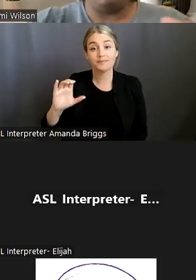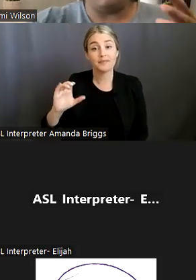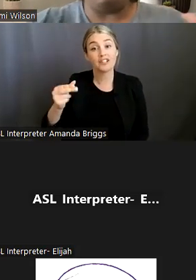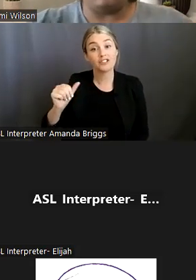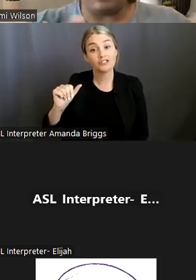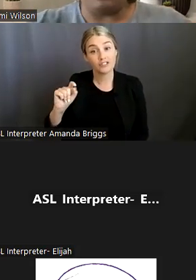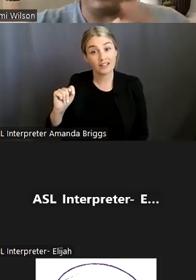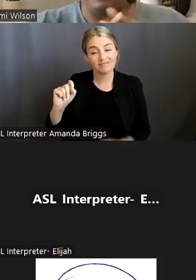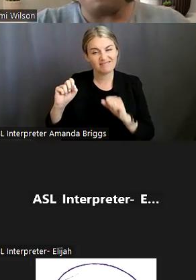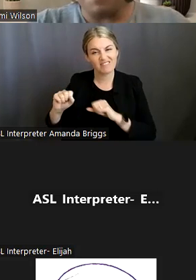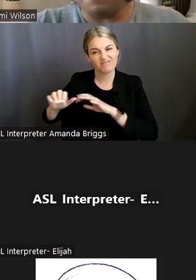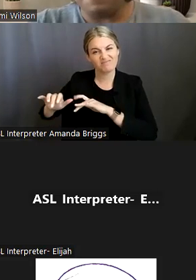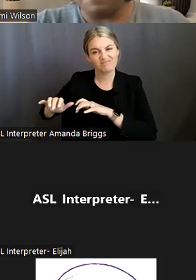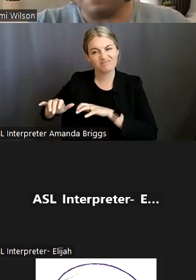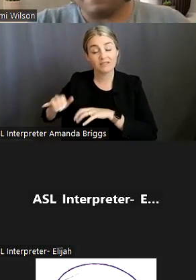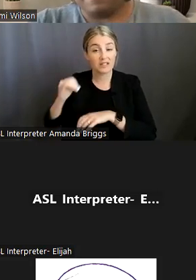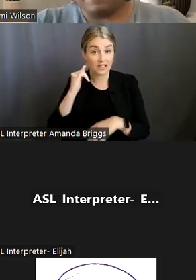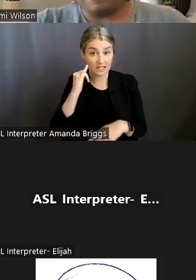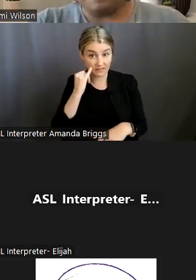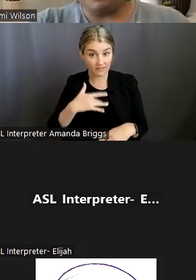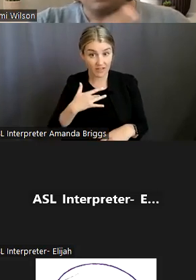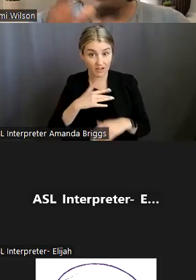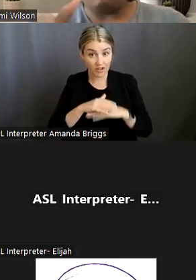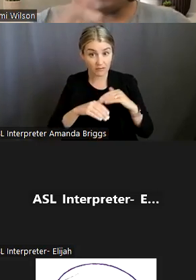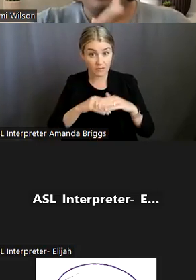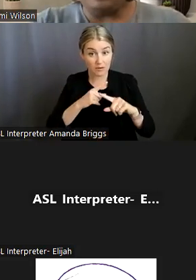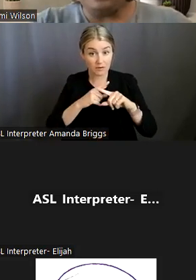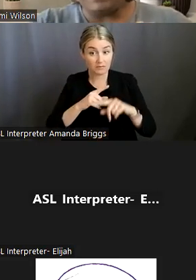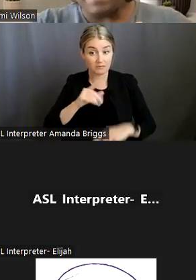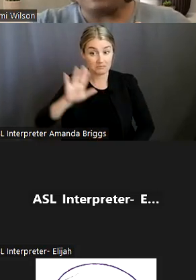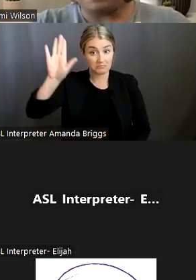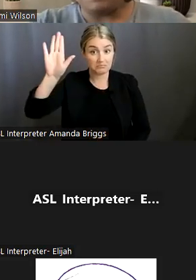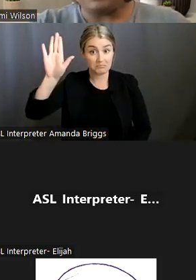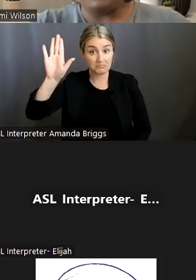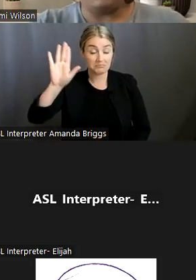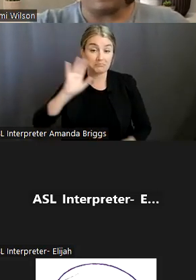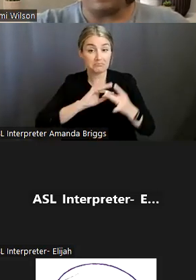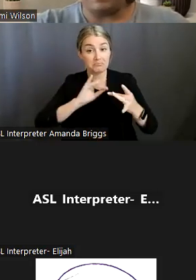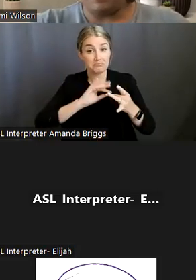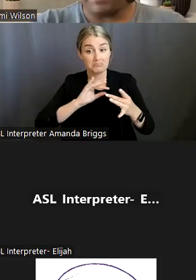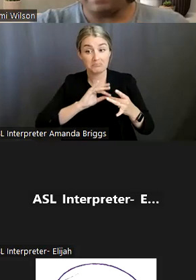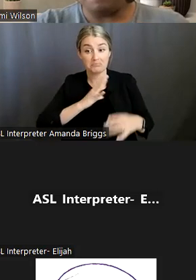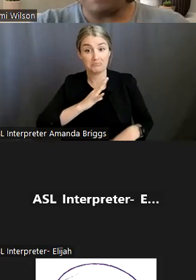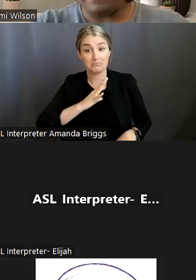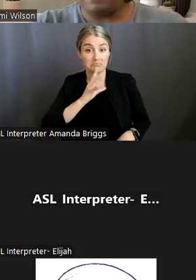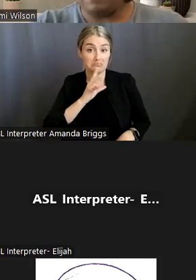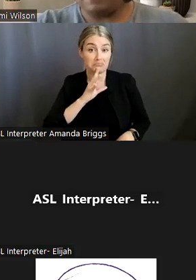comfortable taking yourself off mute. Or I'll remind you you can ask your question directly to Brandy and Miranda